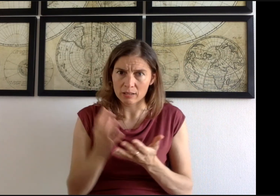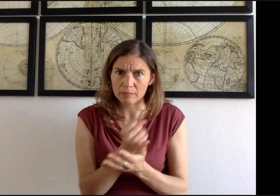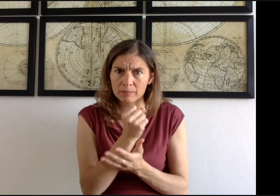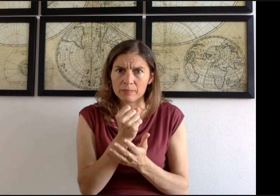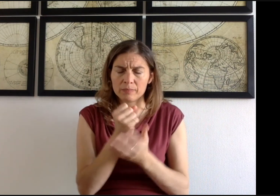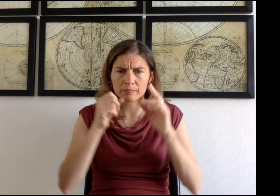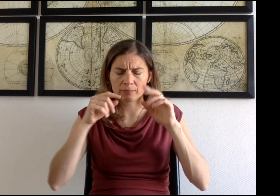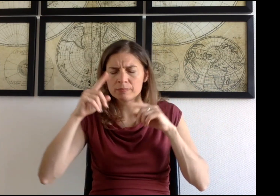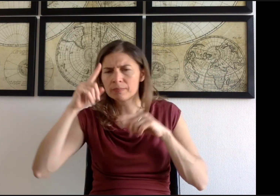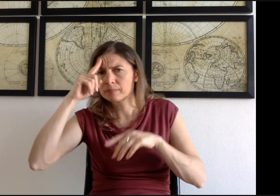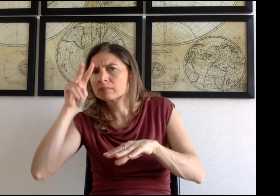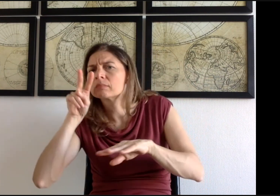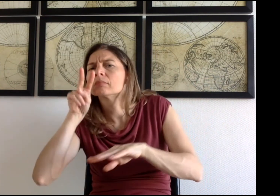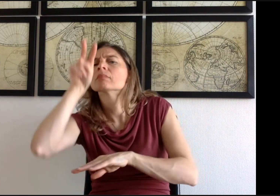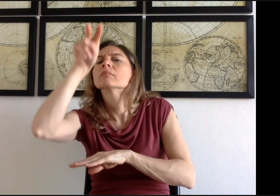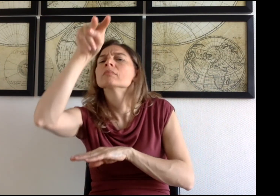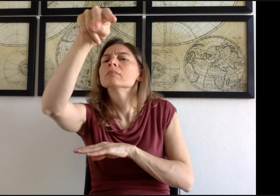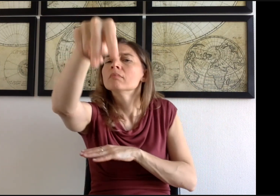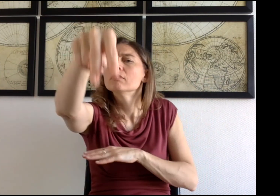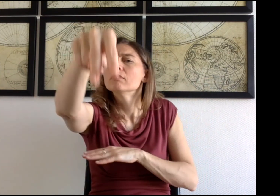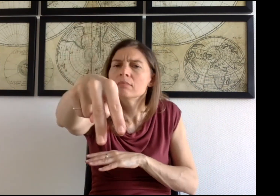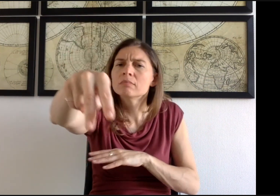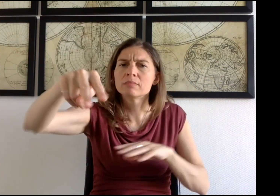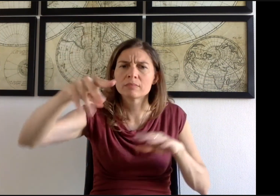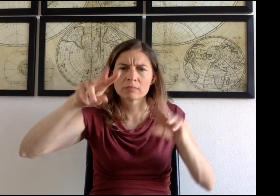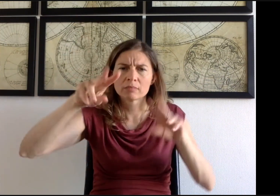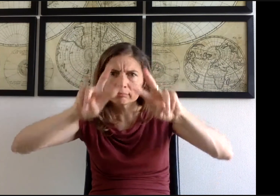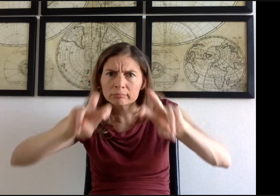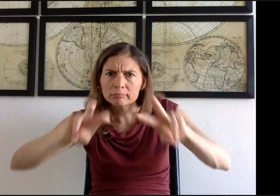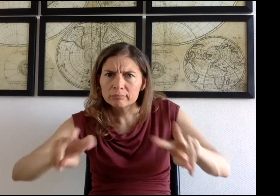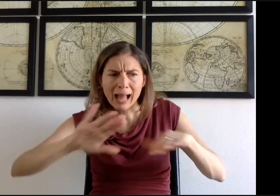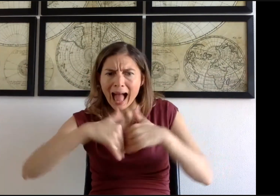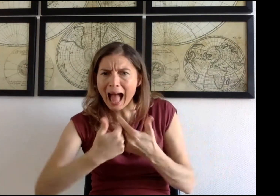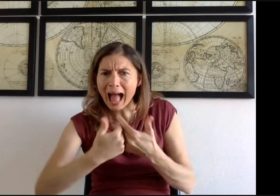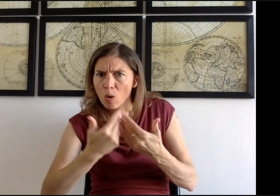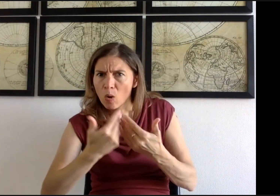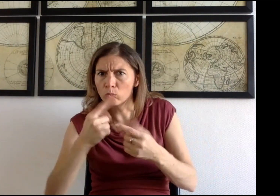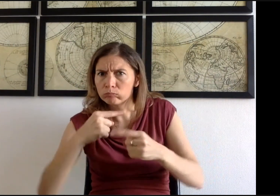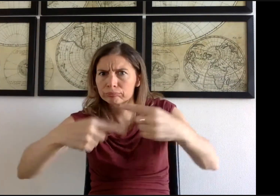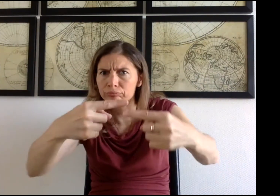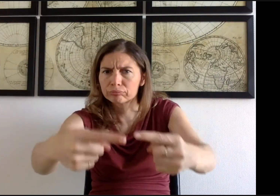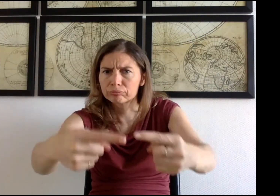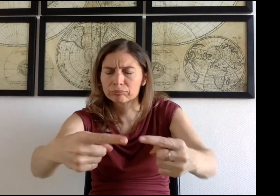We should think about what kind of action we should undertake. [IN OTHER LANGUAGE]